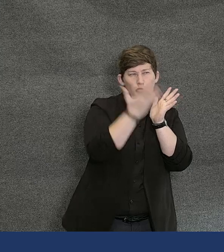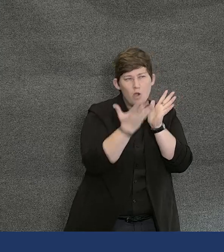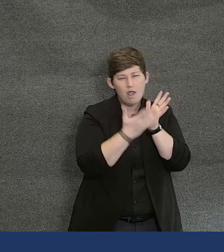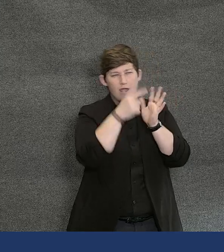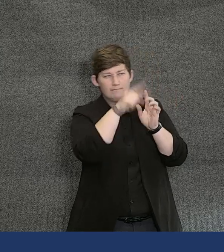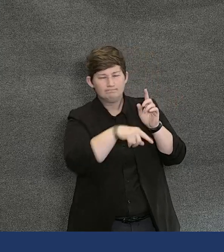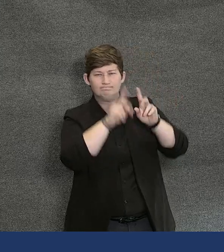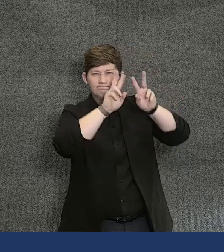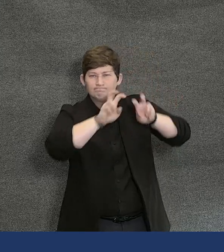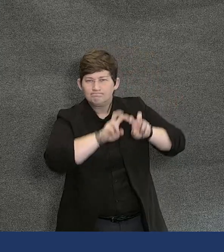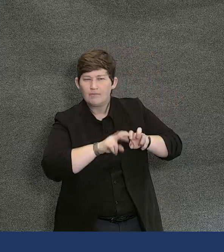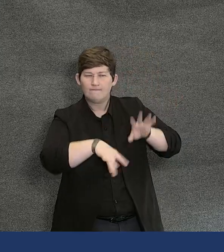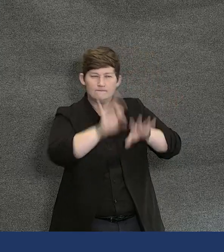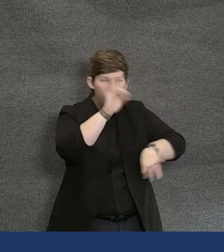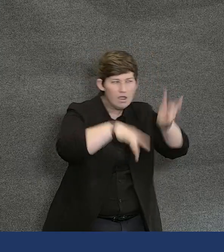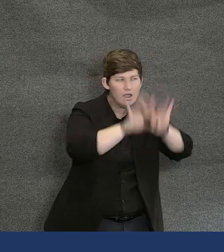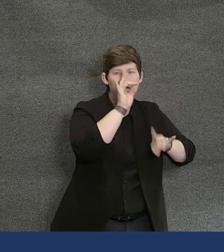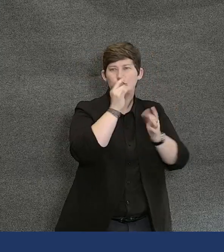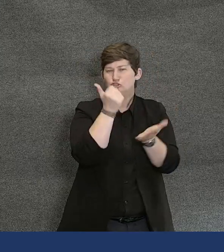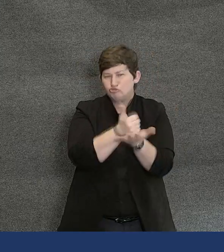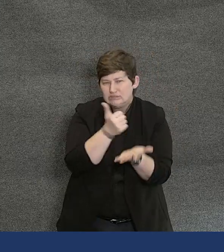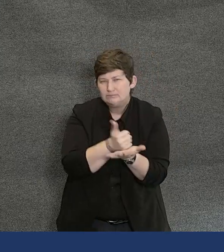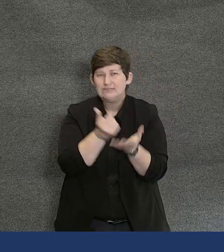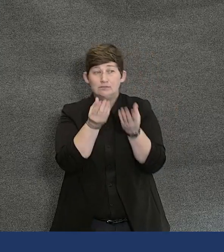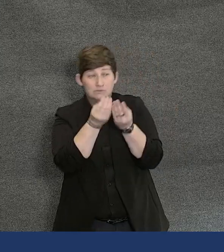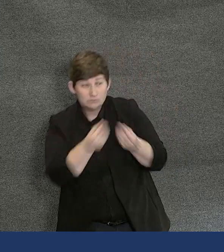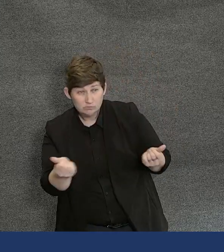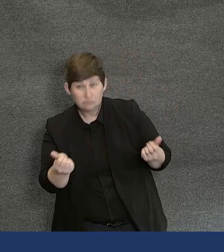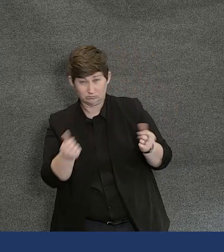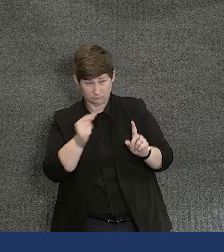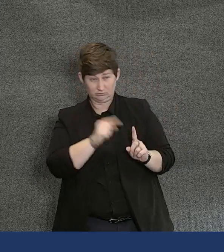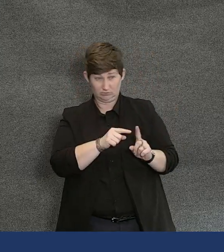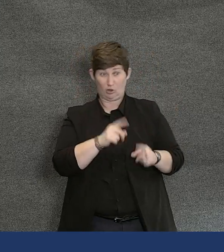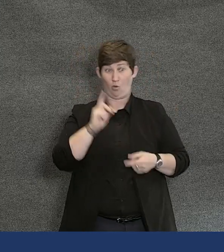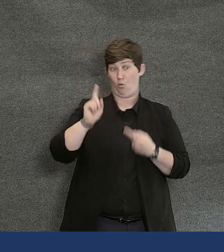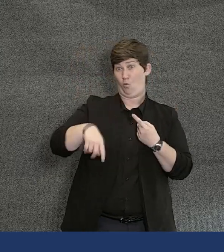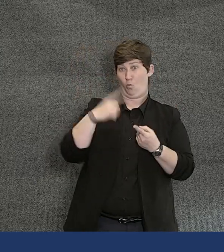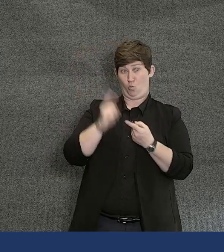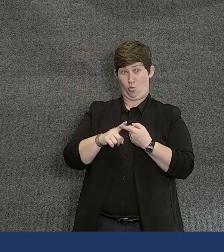It can help cures. And so when the administration, their next big cut